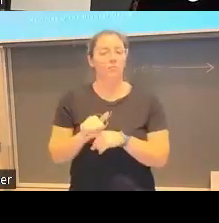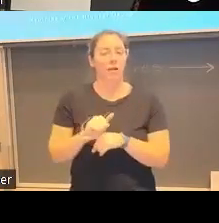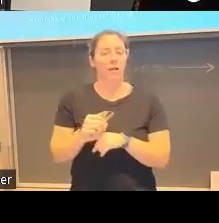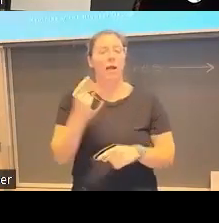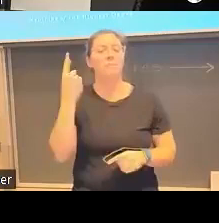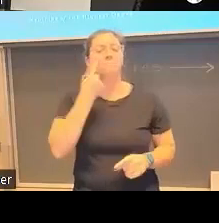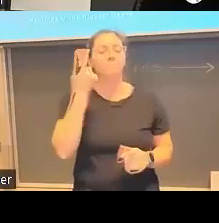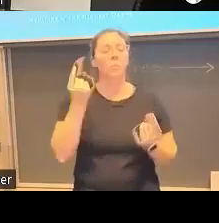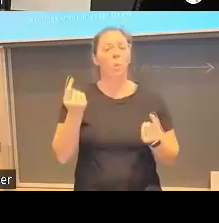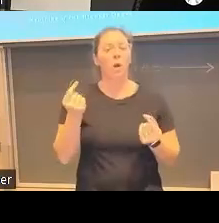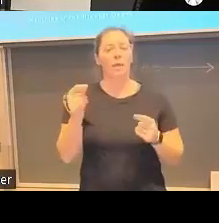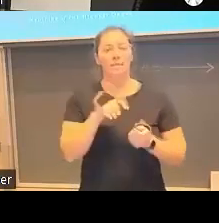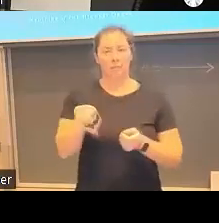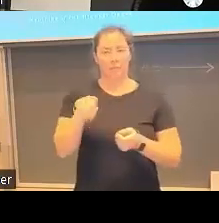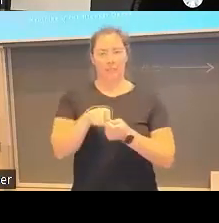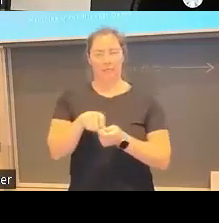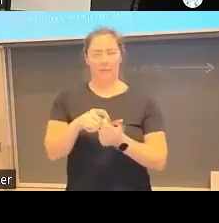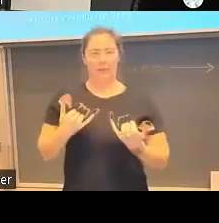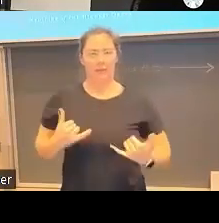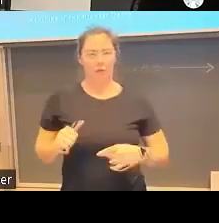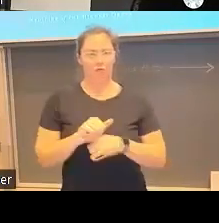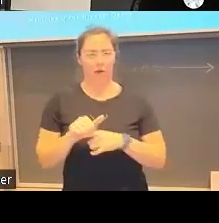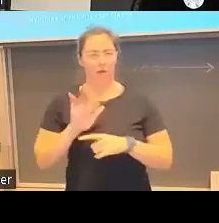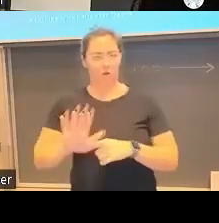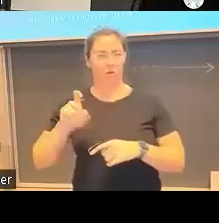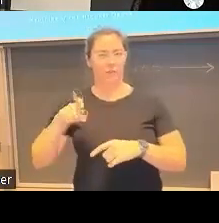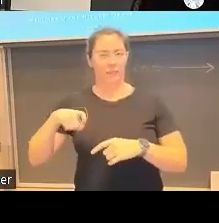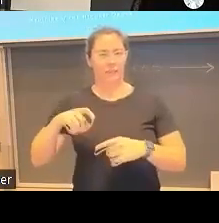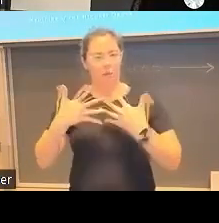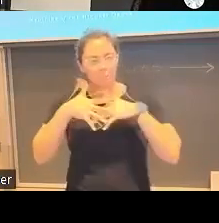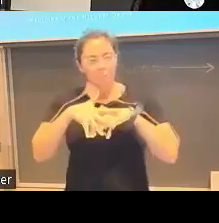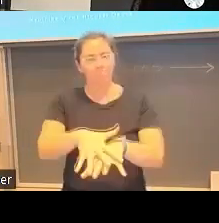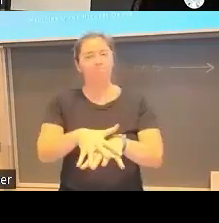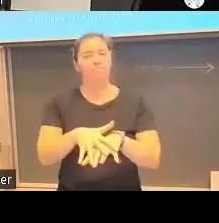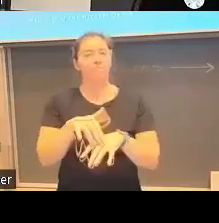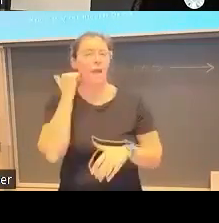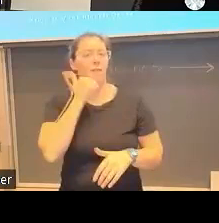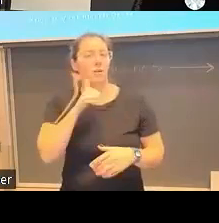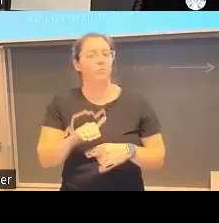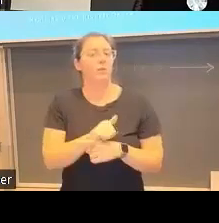specifically do our current training need and how can we embed that in our day-to-day practice again